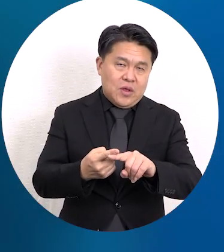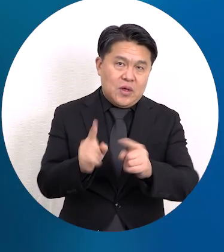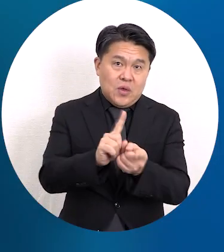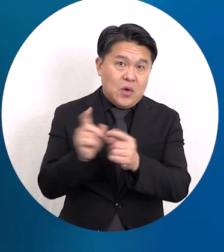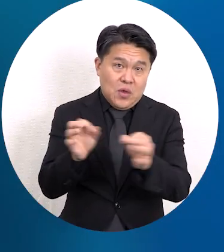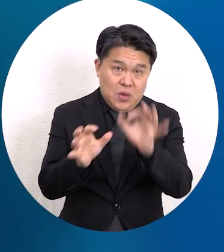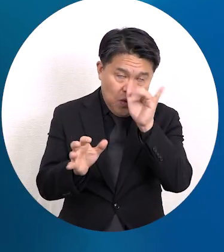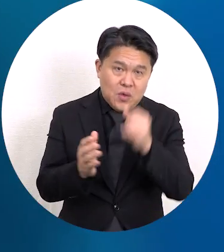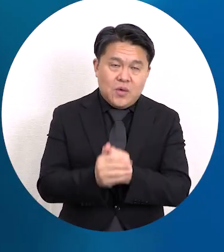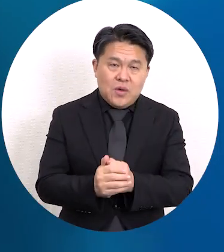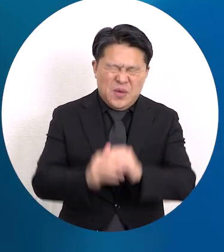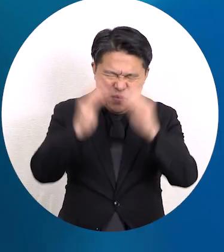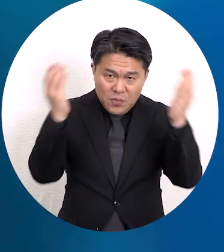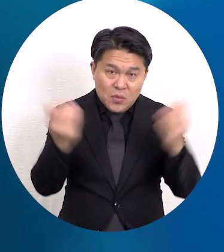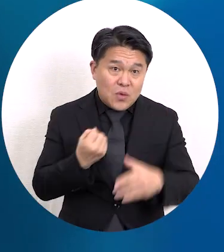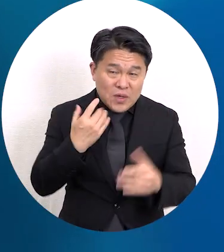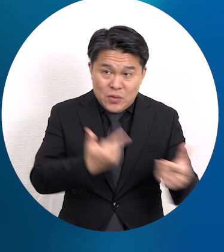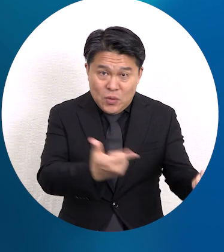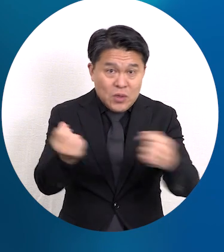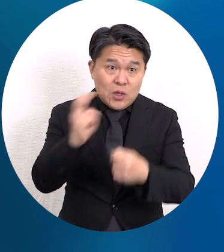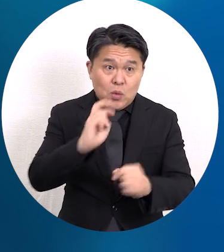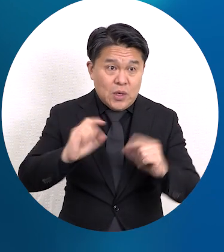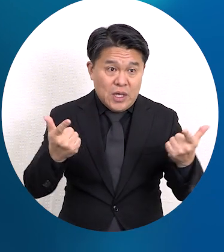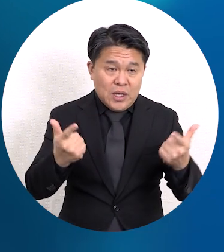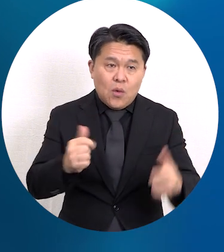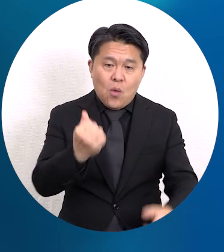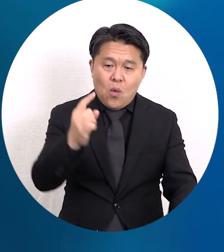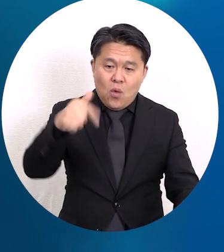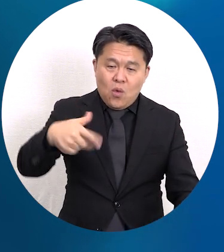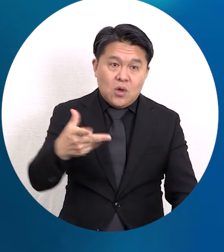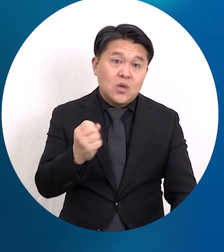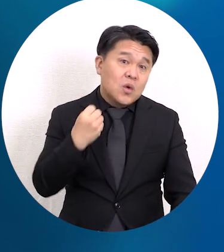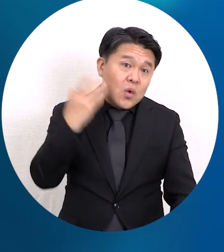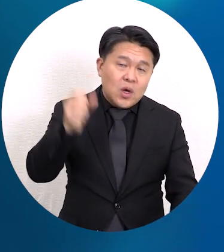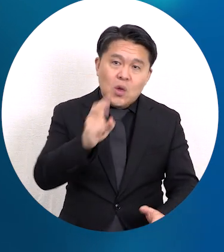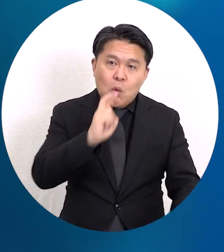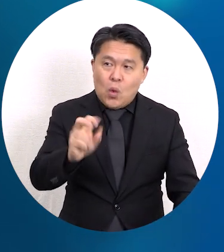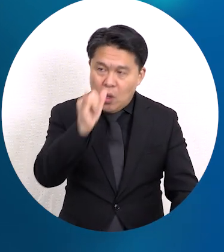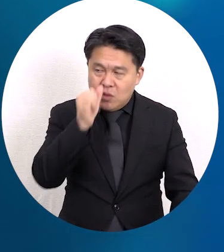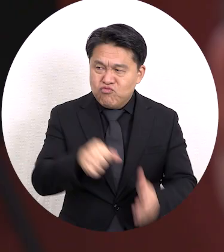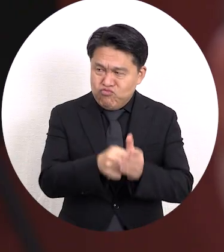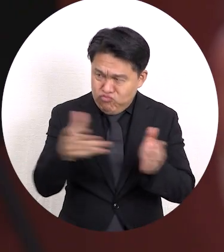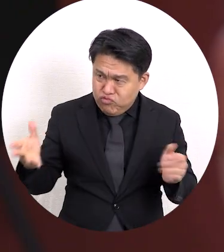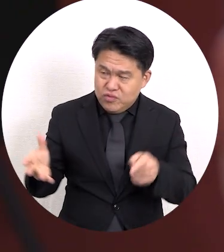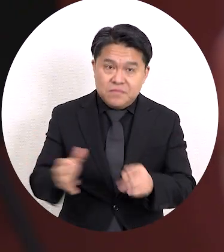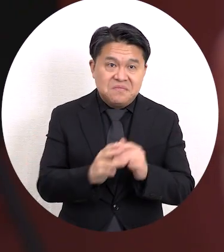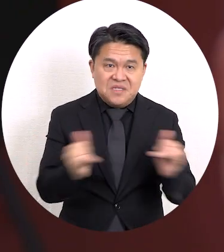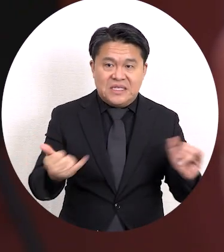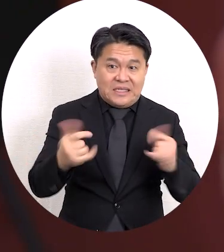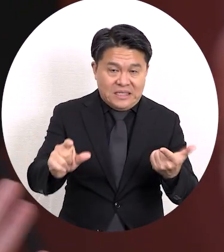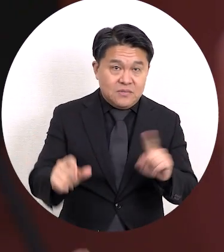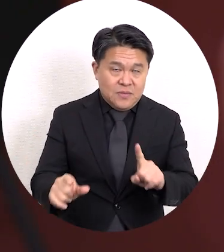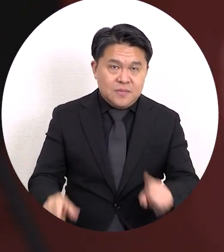Not all whales sing, but the humpback whale is particularly famous for its songs. But the difference with humans,